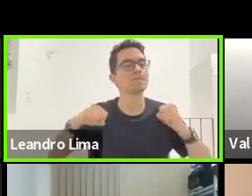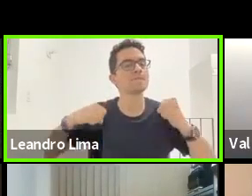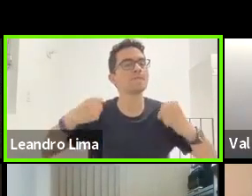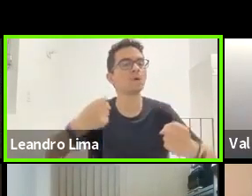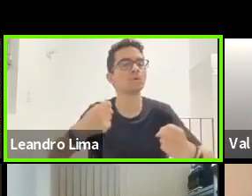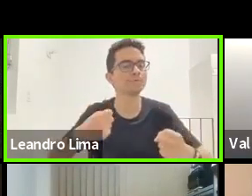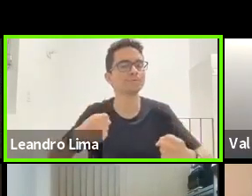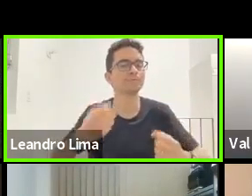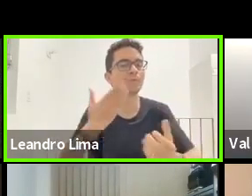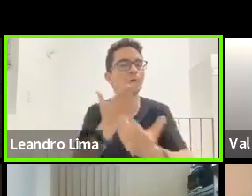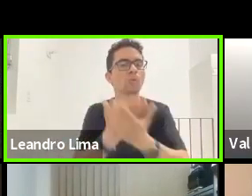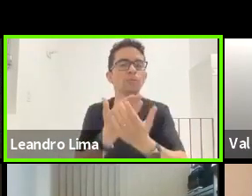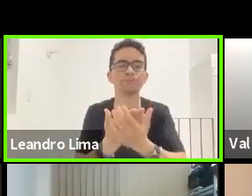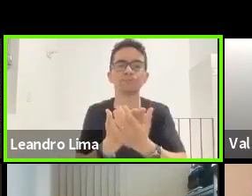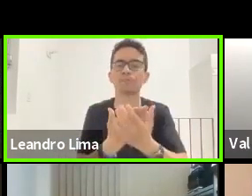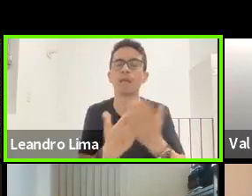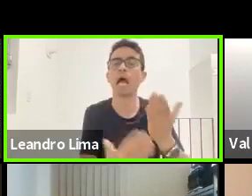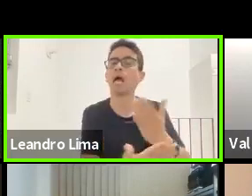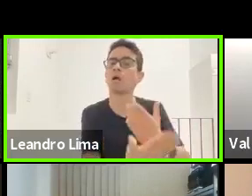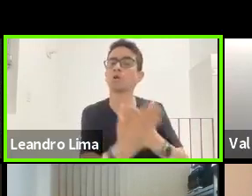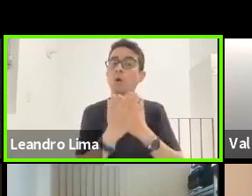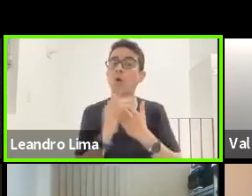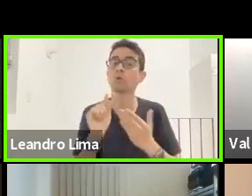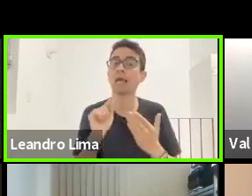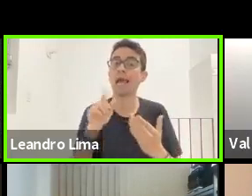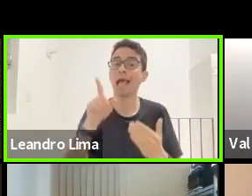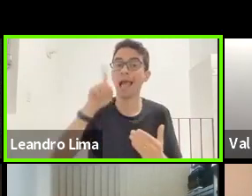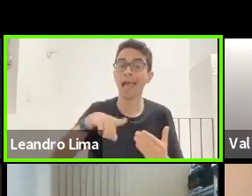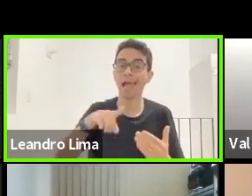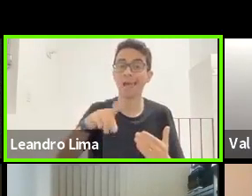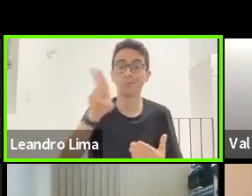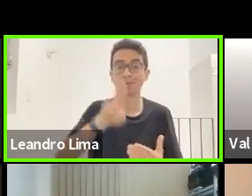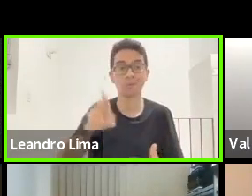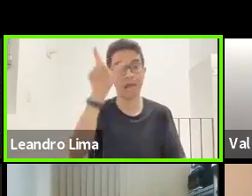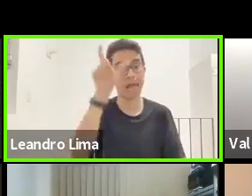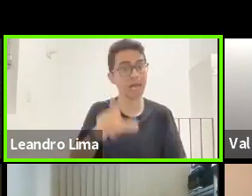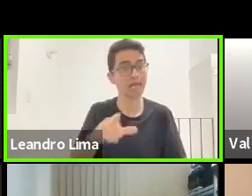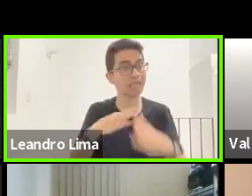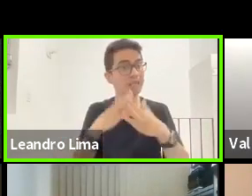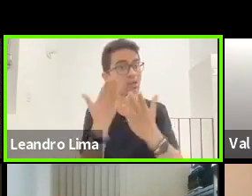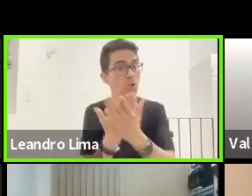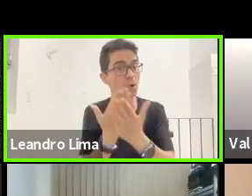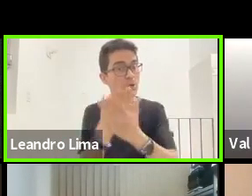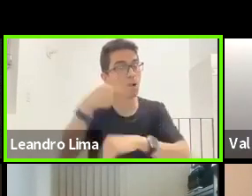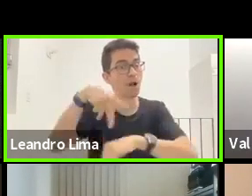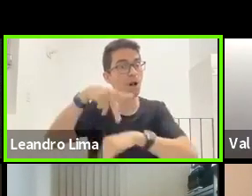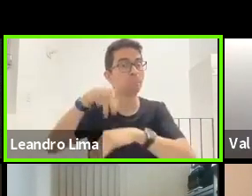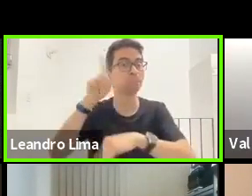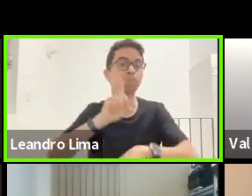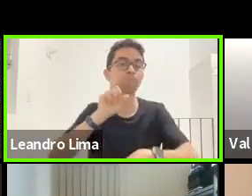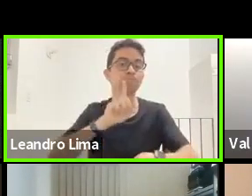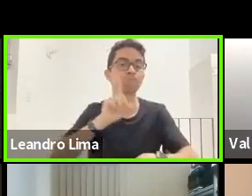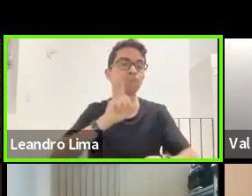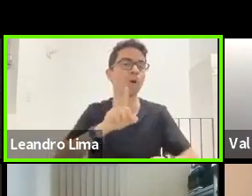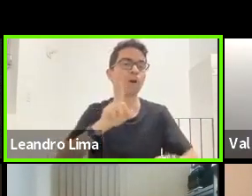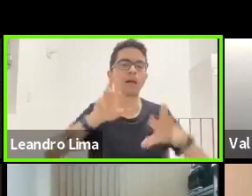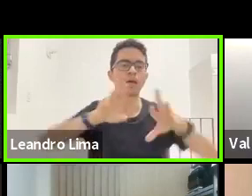and school was the. medium through medium through which all medium through which all these different people in in the in their childhood.